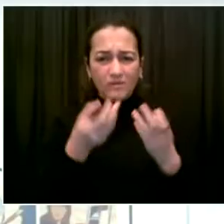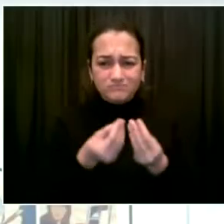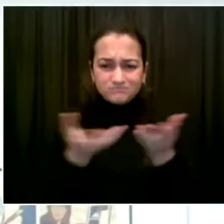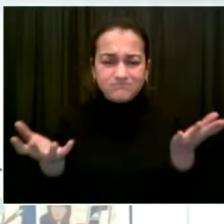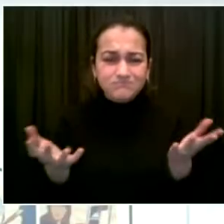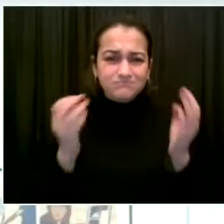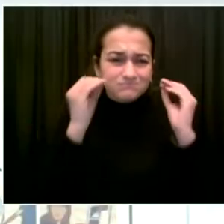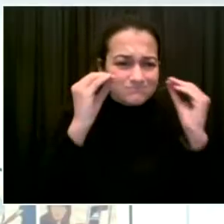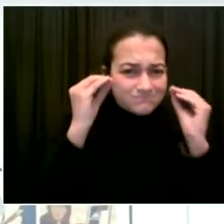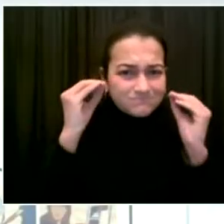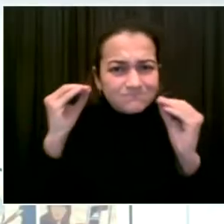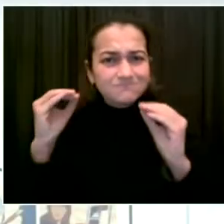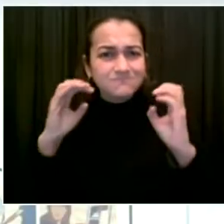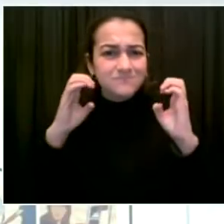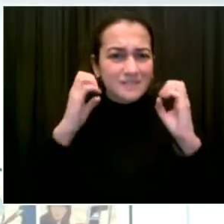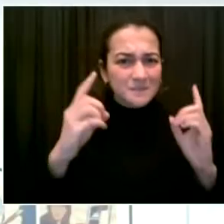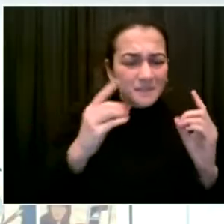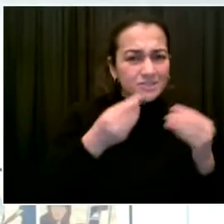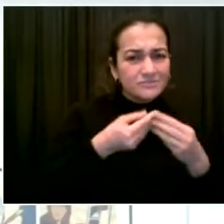ABSOLUTELY NECESSARY,